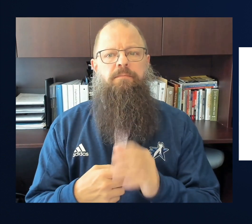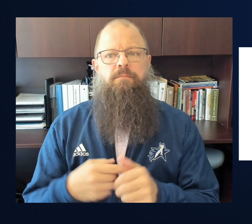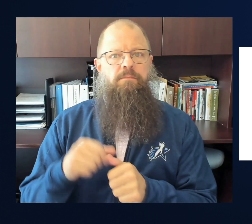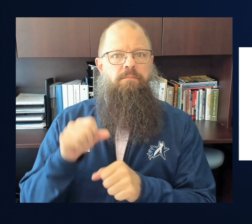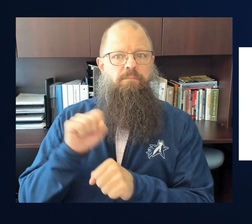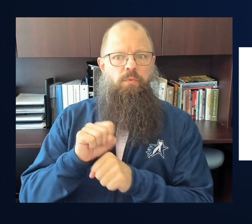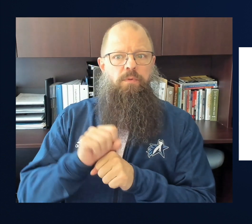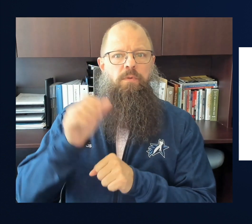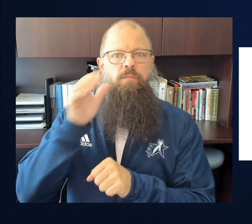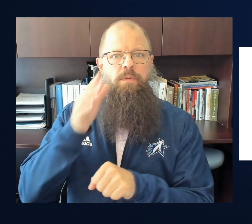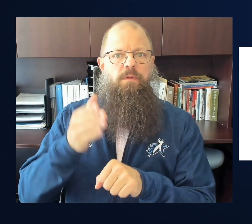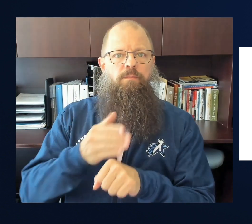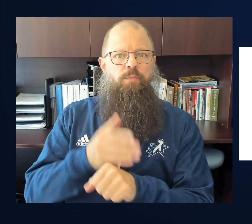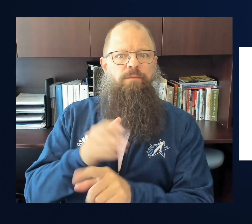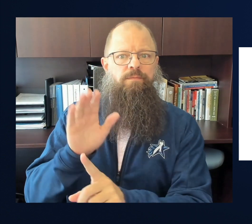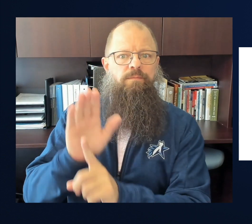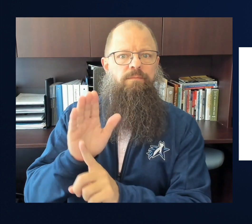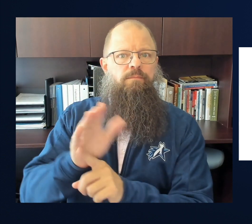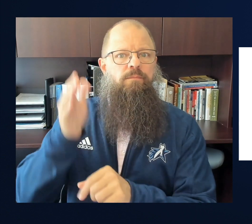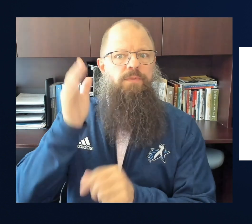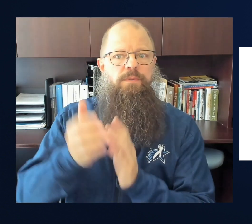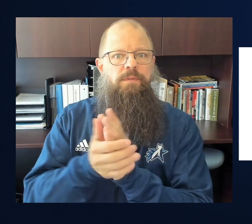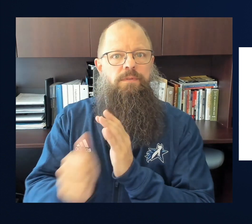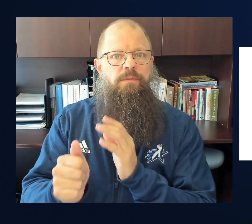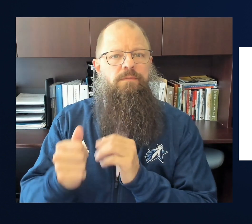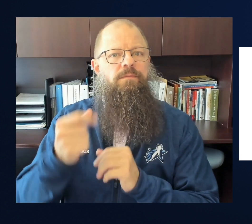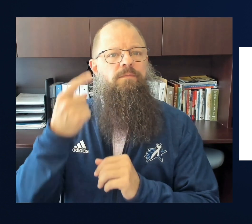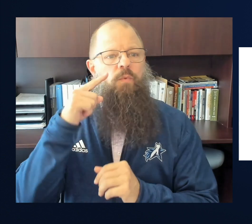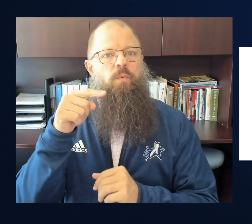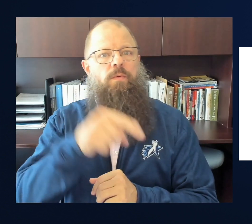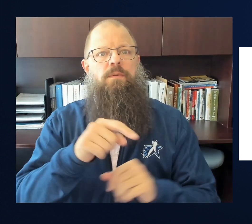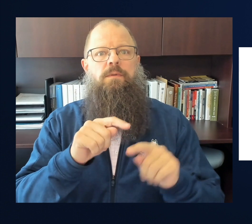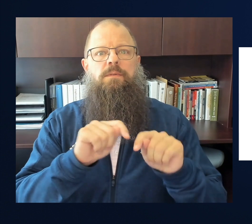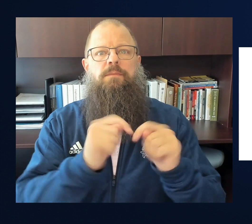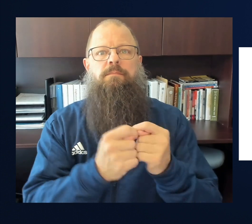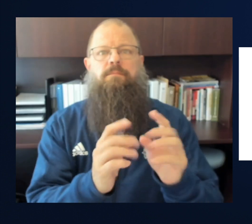to achieve; it is specific. So in this instance, "the employee will improve